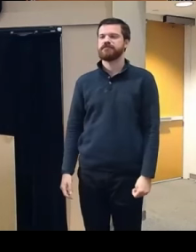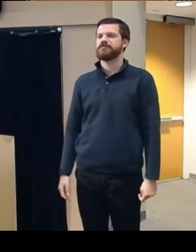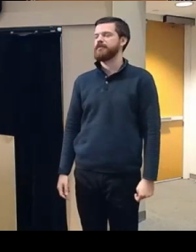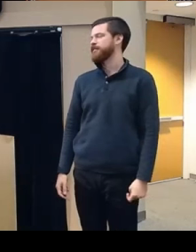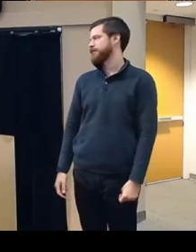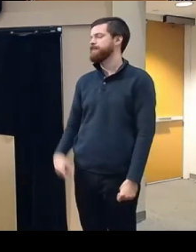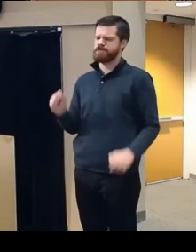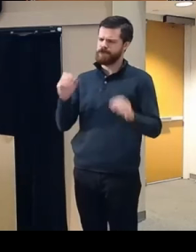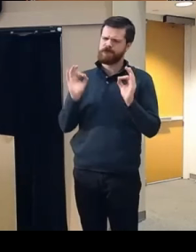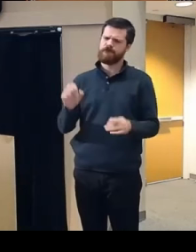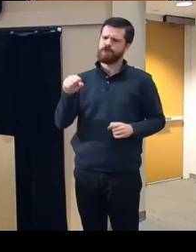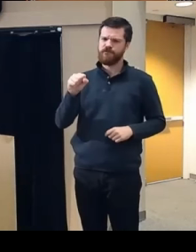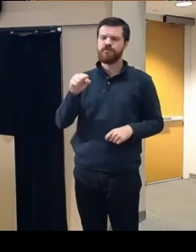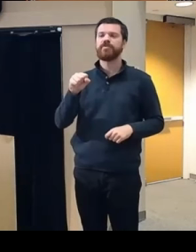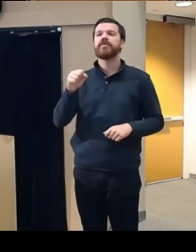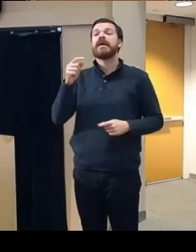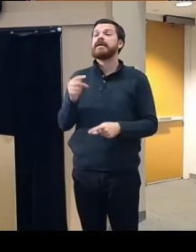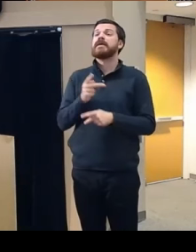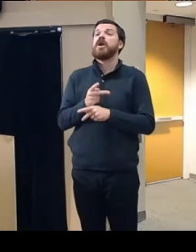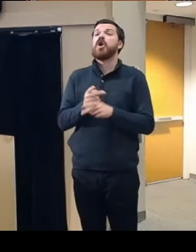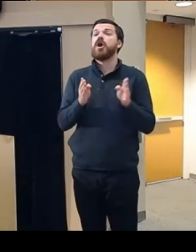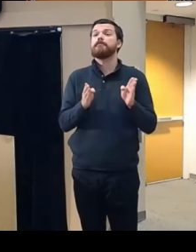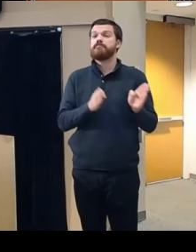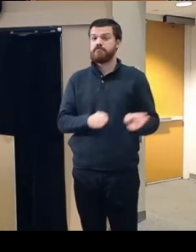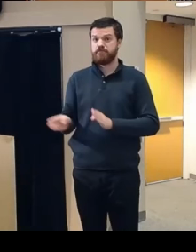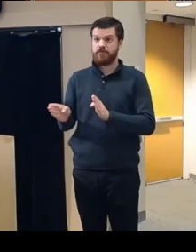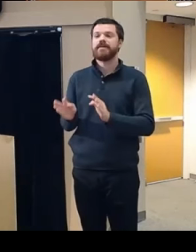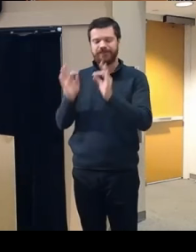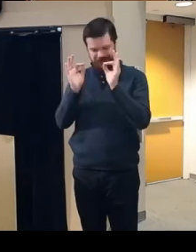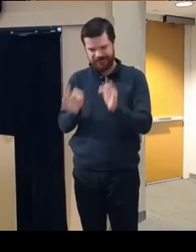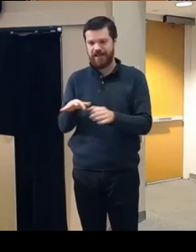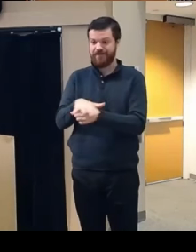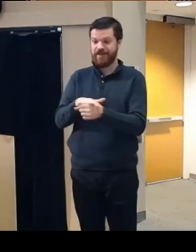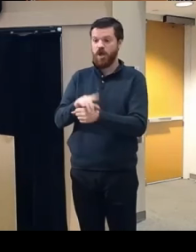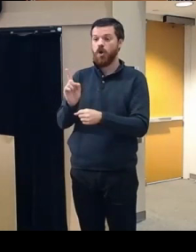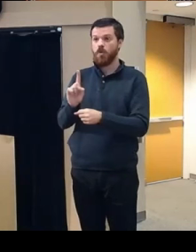and um I I think the care plans is definitely a place where we'll see a lot of optimization